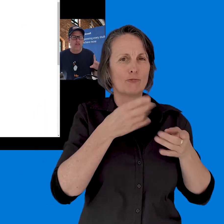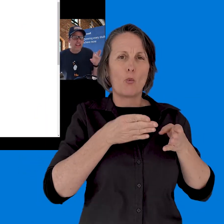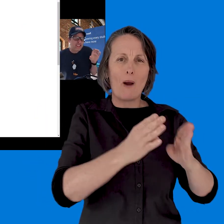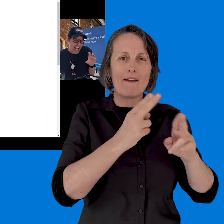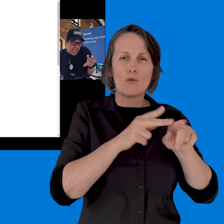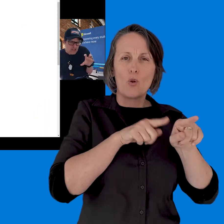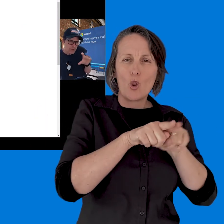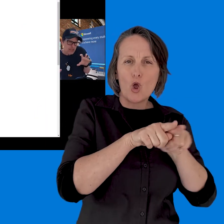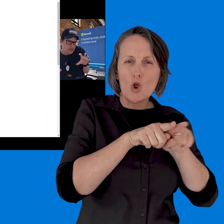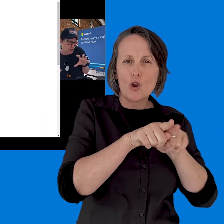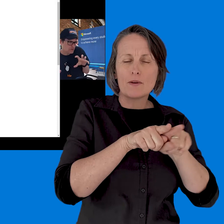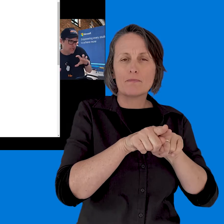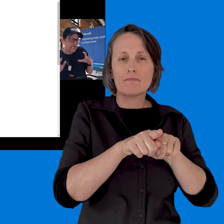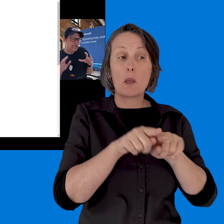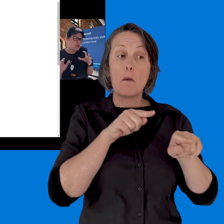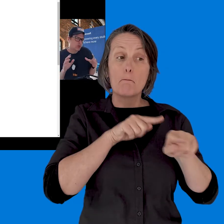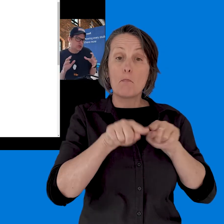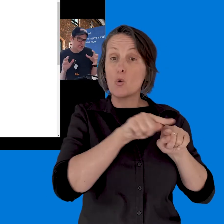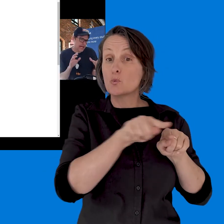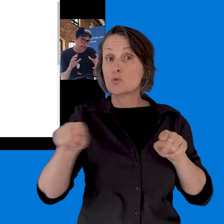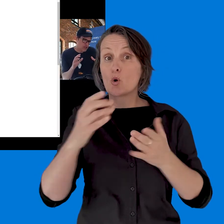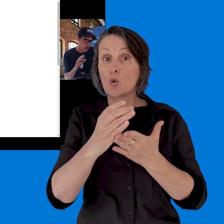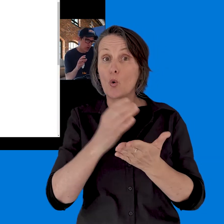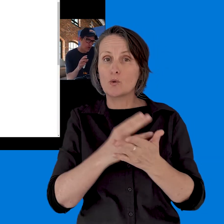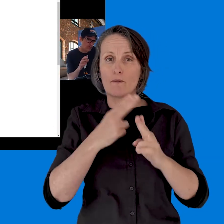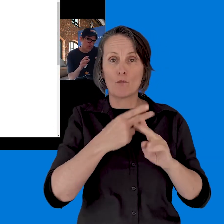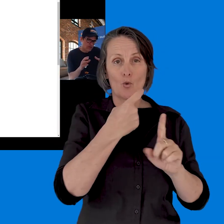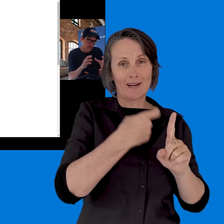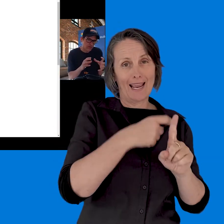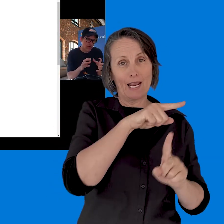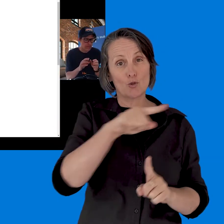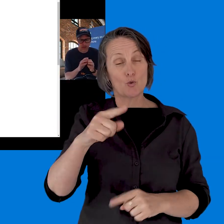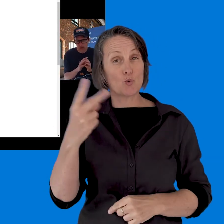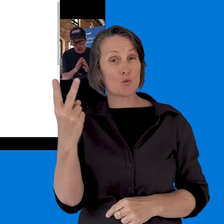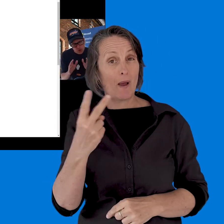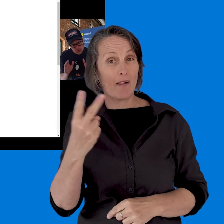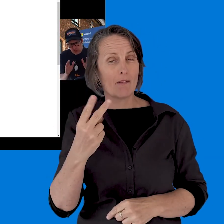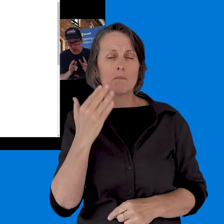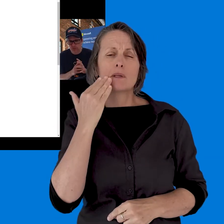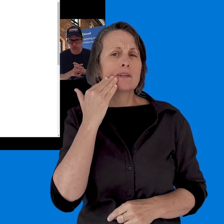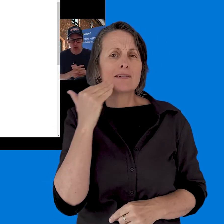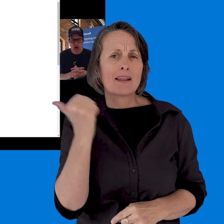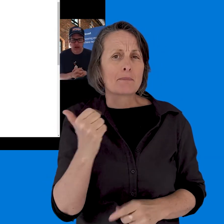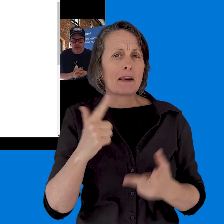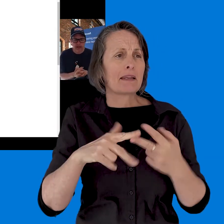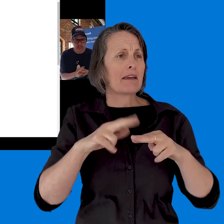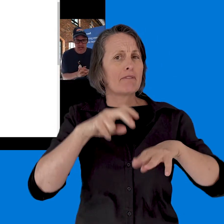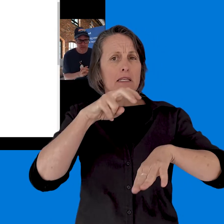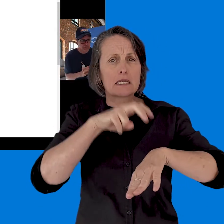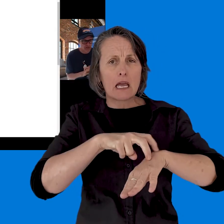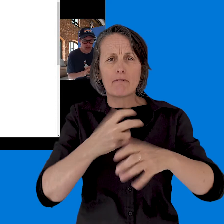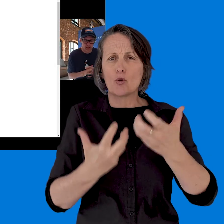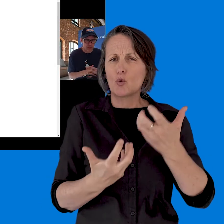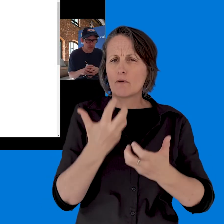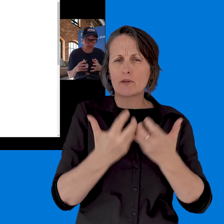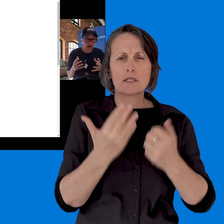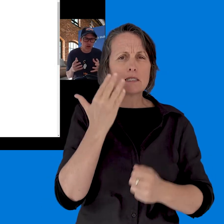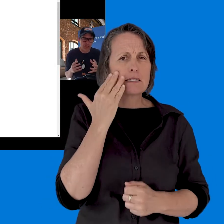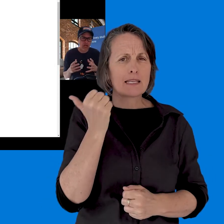They tend to be sort of leaning towards a K-to-12 sort of thing, but I promise you, from a higher red TAFE environment,